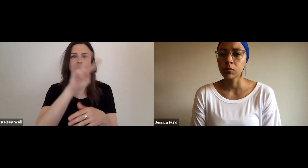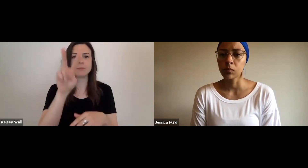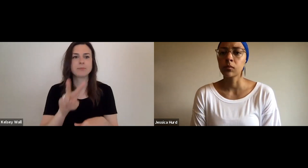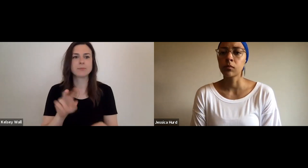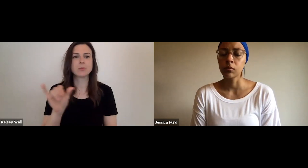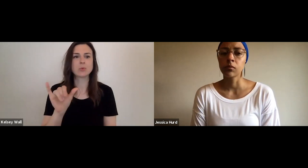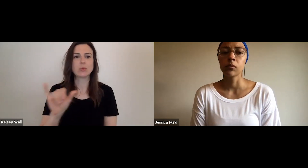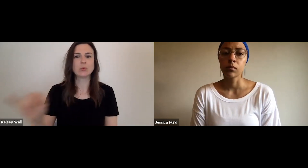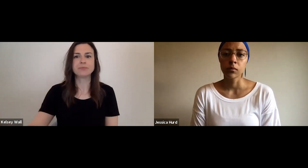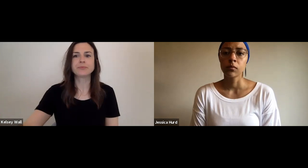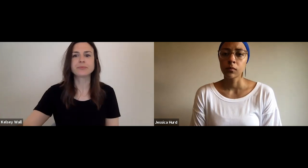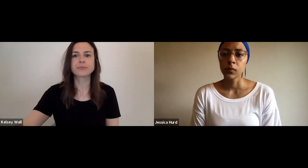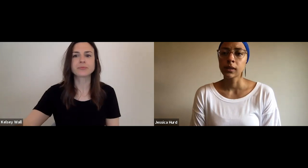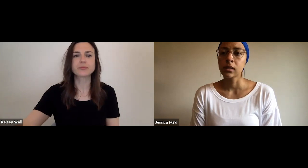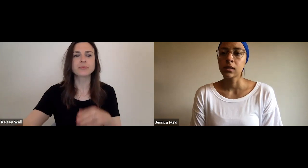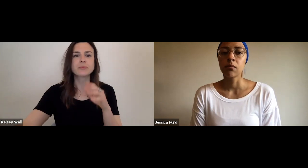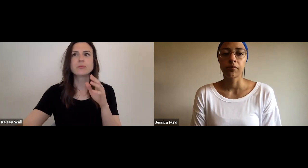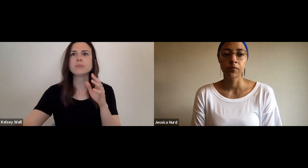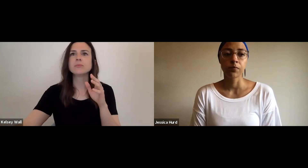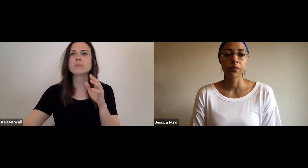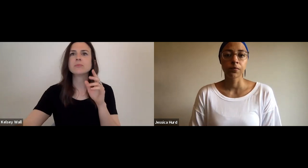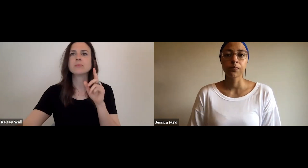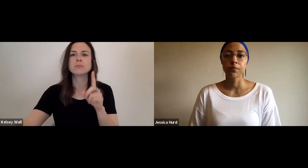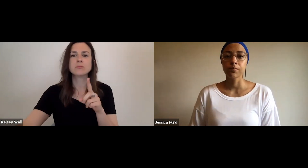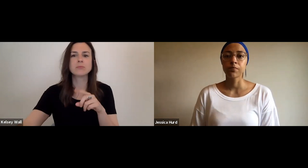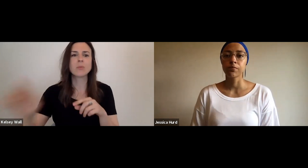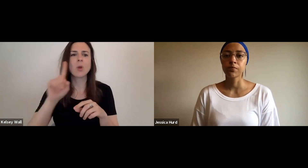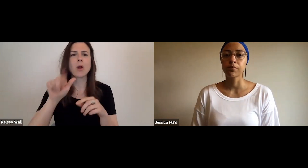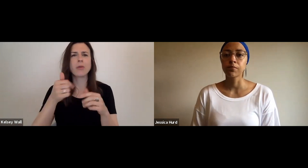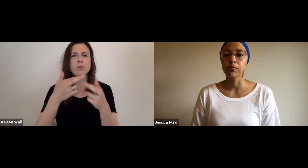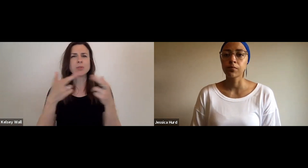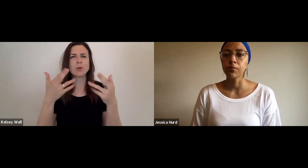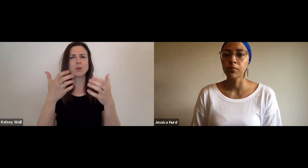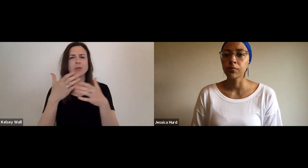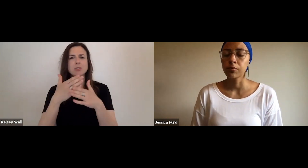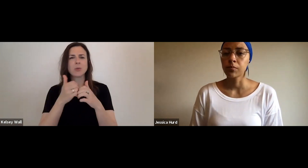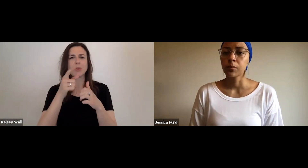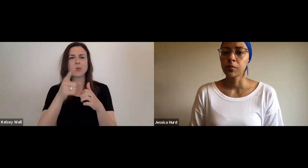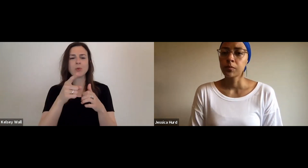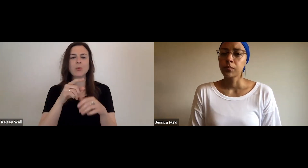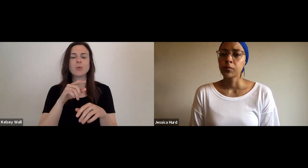We'll send the PowerPoint to you, obviously, so that you can use them. You can use Zoom, I think,